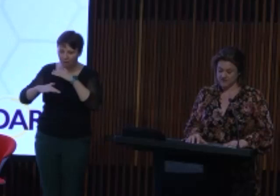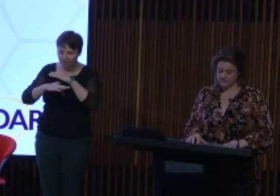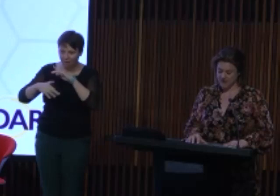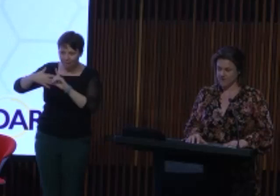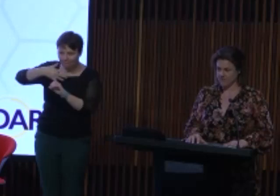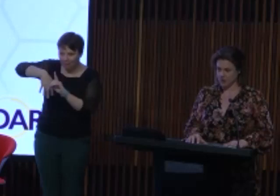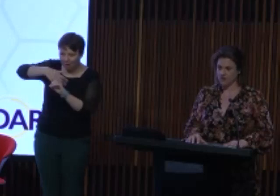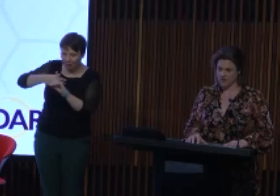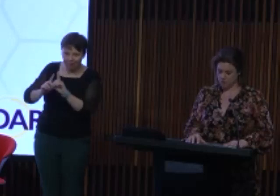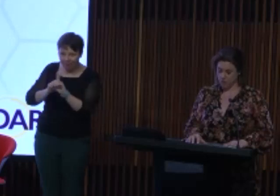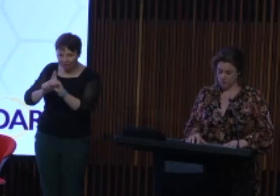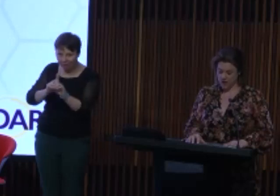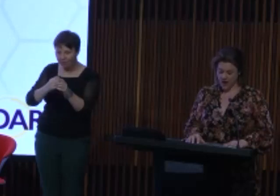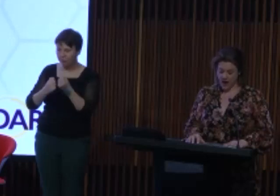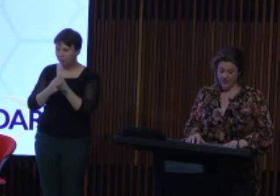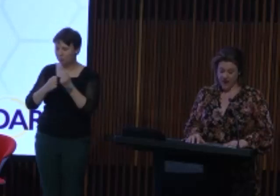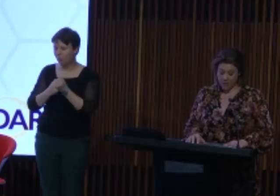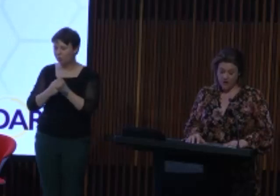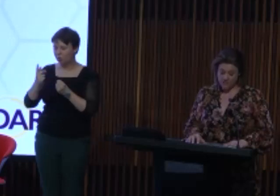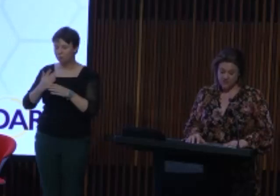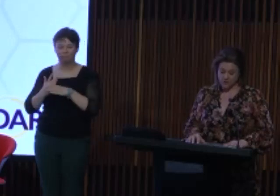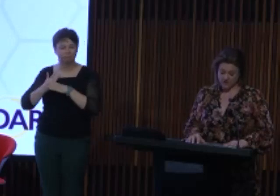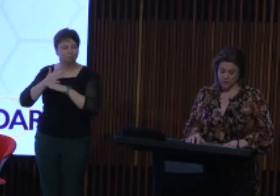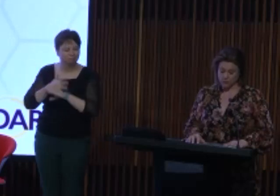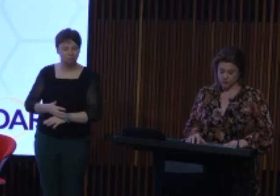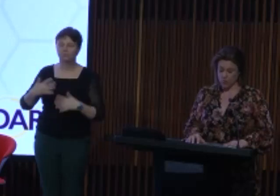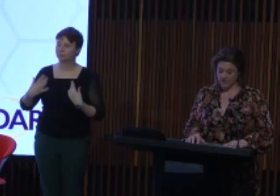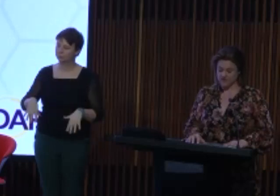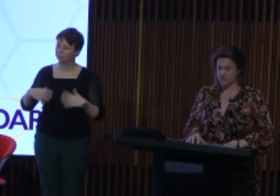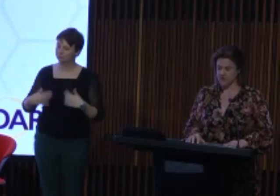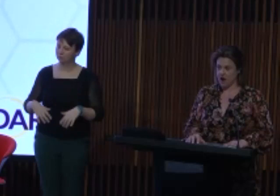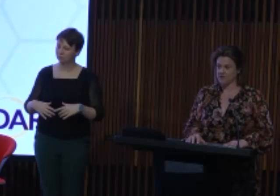above and beyond. The role and the outcomes are critical to the quality of their life.